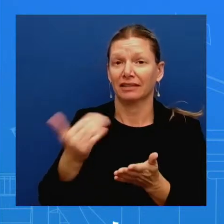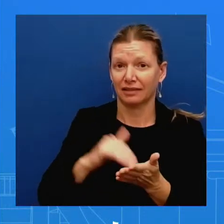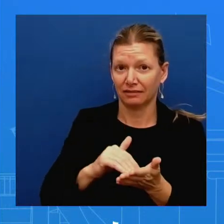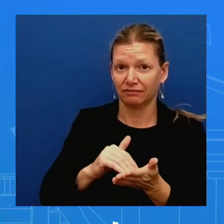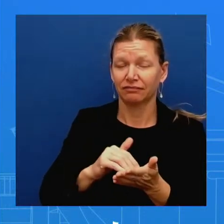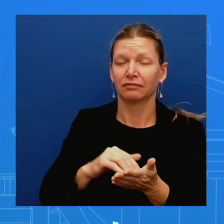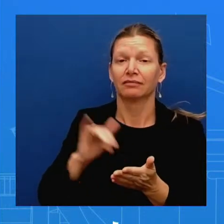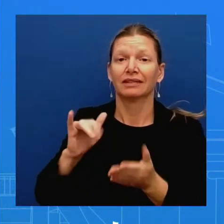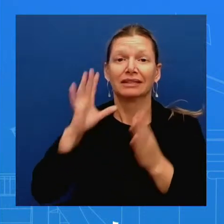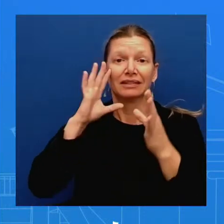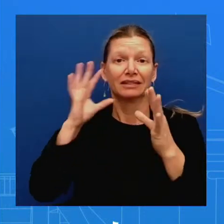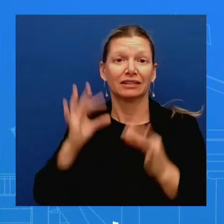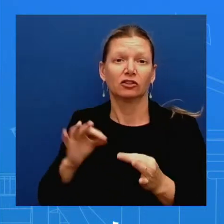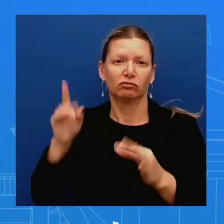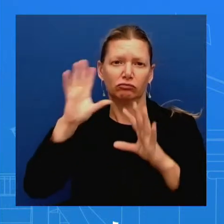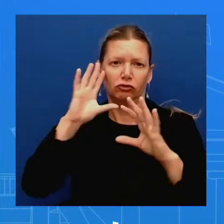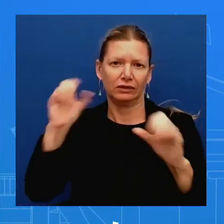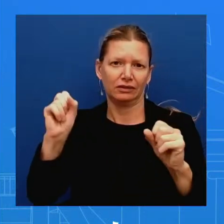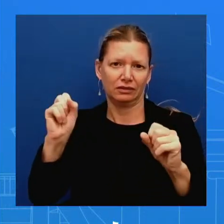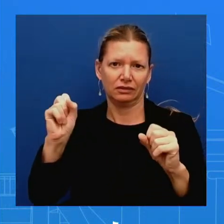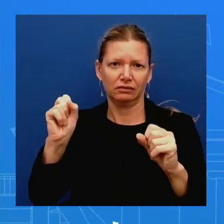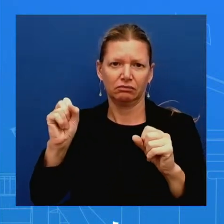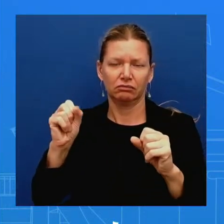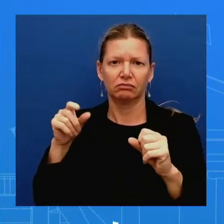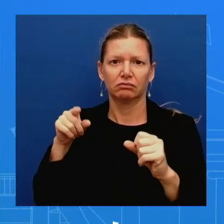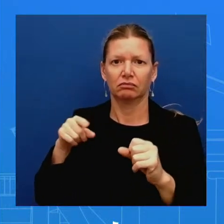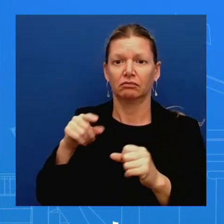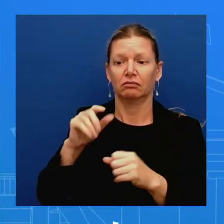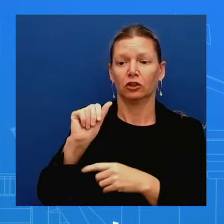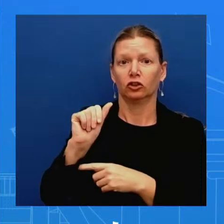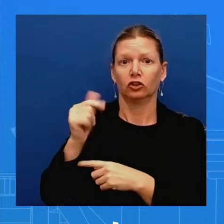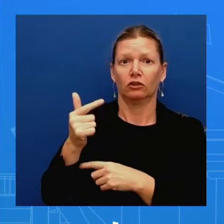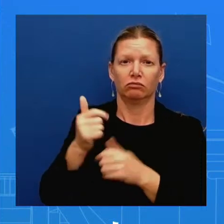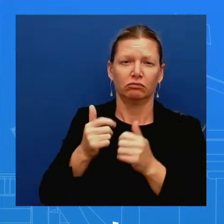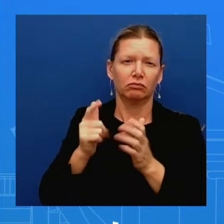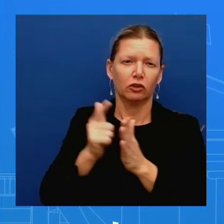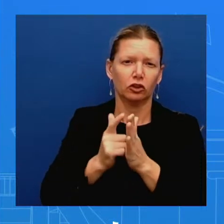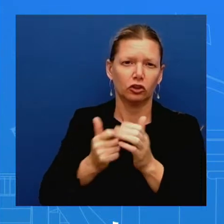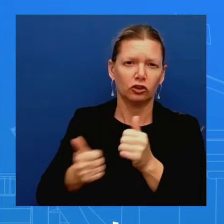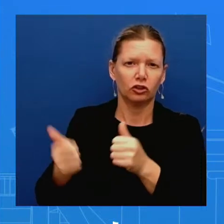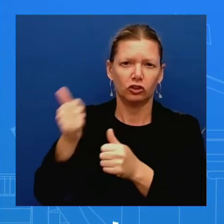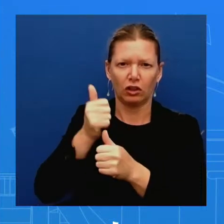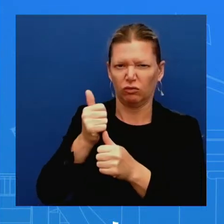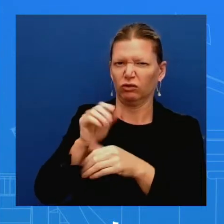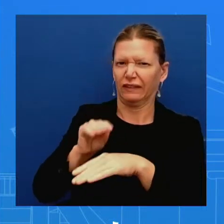The President took that very seriously. And so, that's what I would say to your question. The Press: And just one more question -- Ms. Jean-Pierre: Sure. The Press: -- on another topic with Xi Jinping